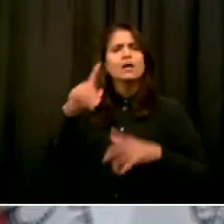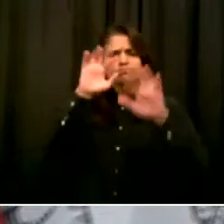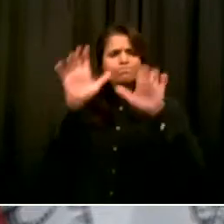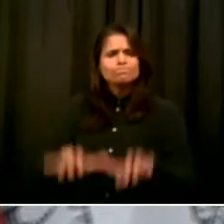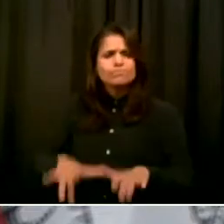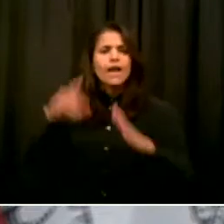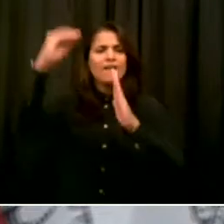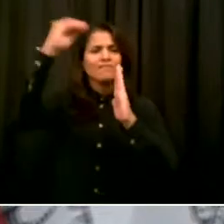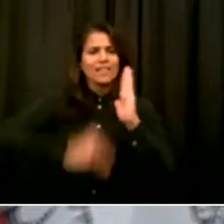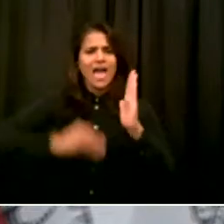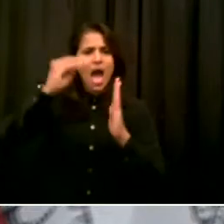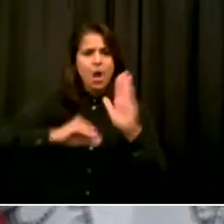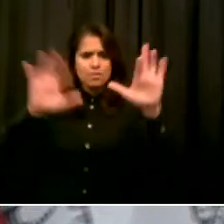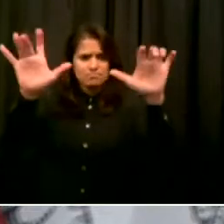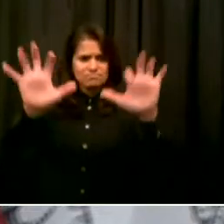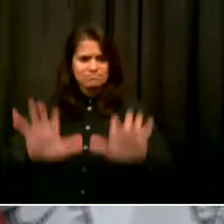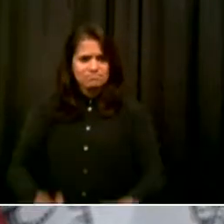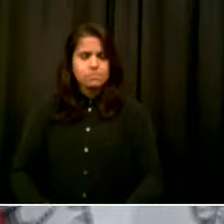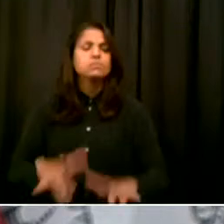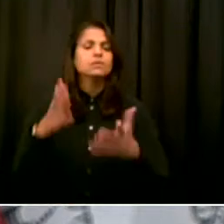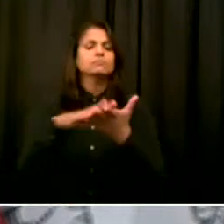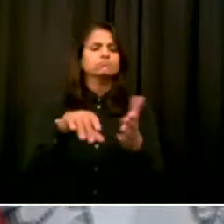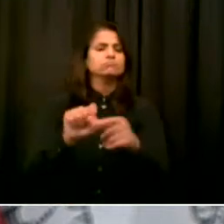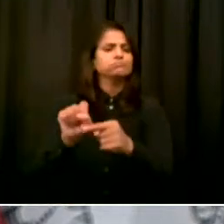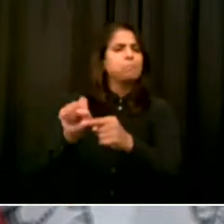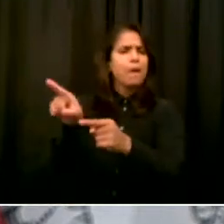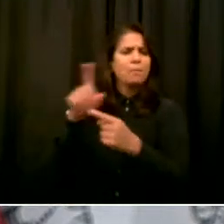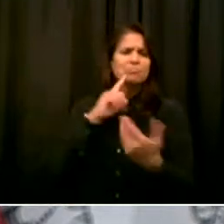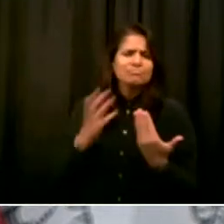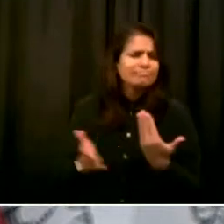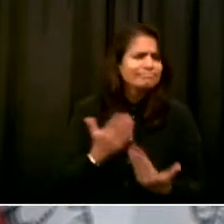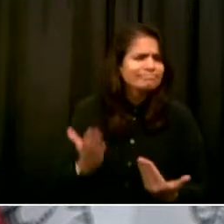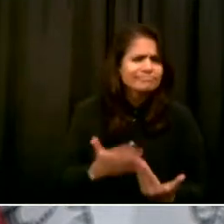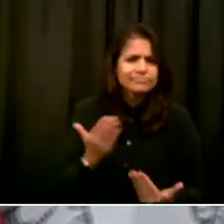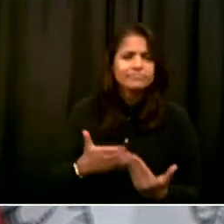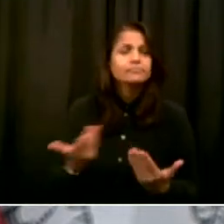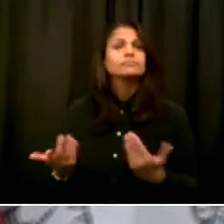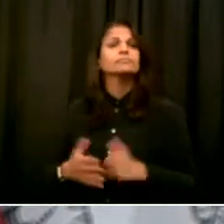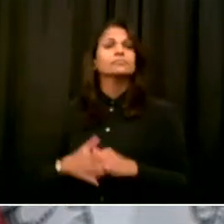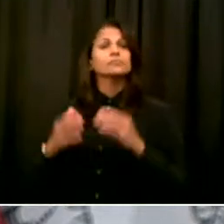NOVEMBER 15. GOES GO TO SCHOOLS.NYC.